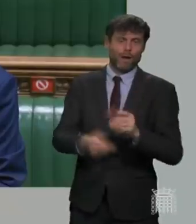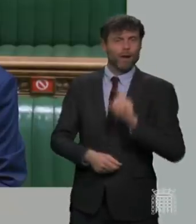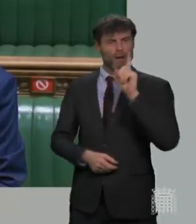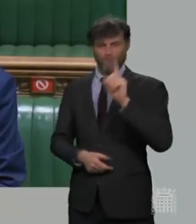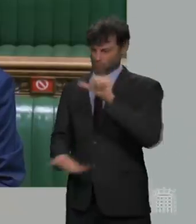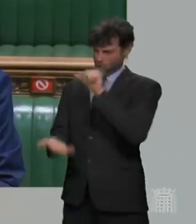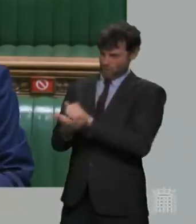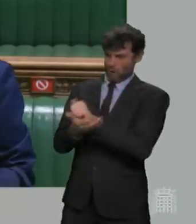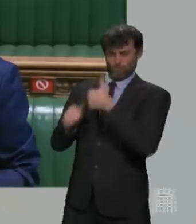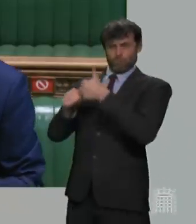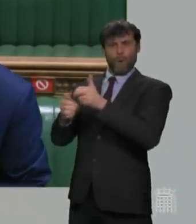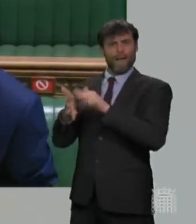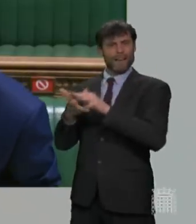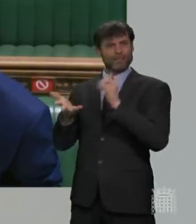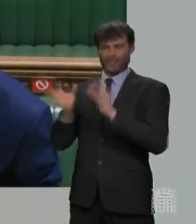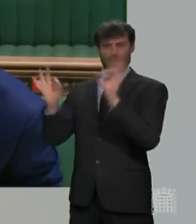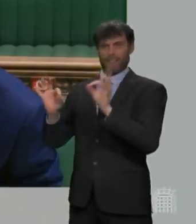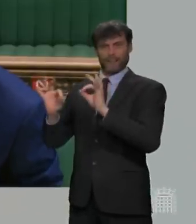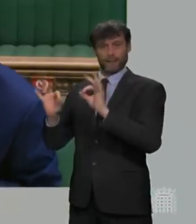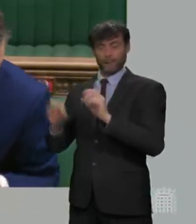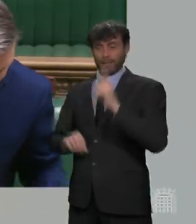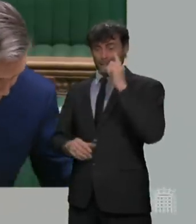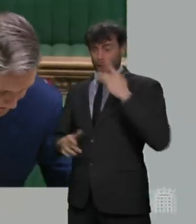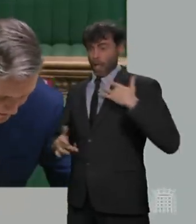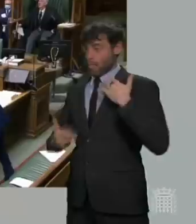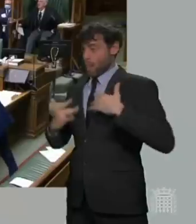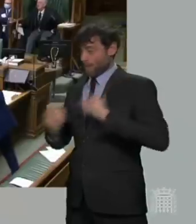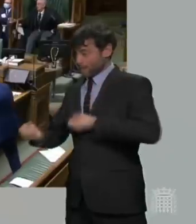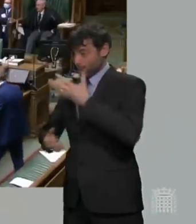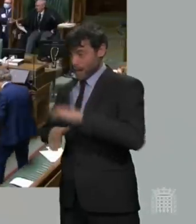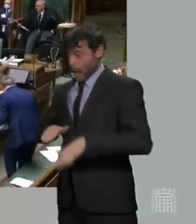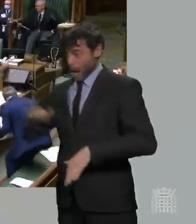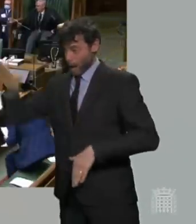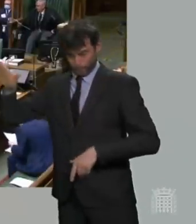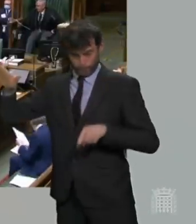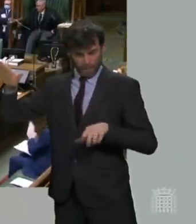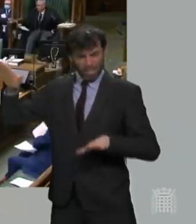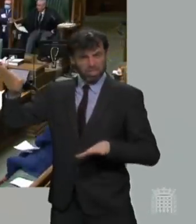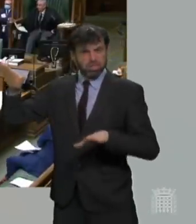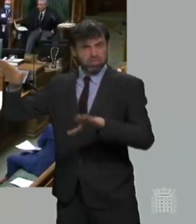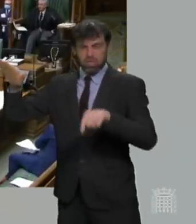pay cut. How on earth does he justify that? >> The Prime Minister